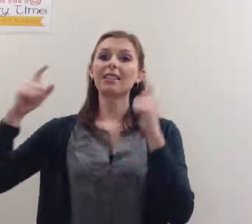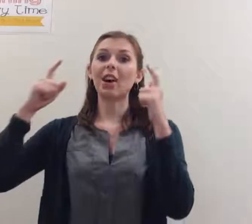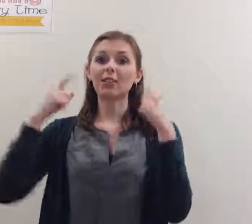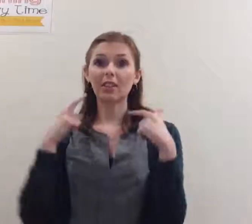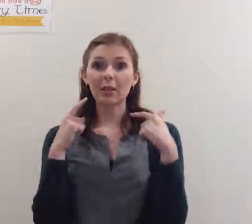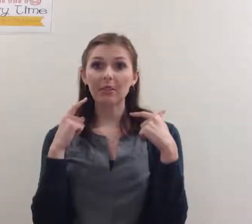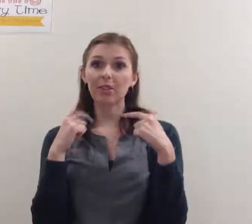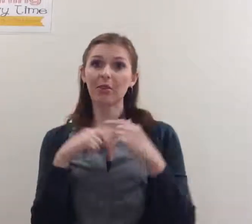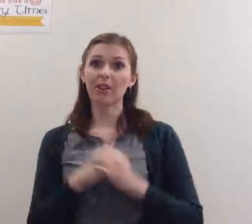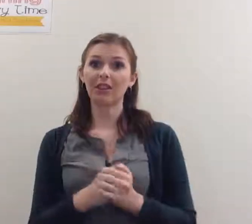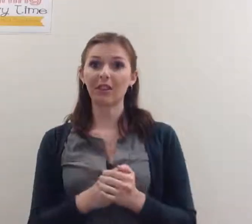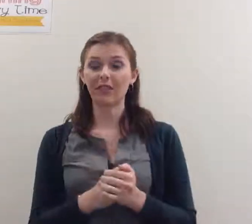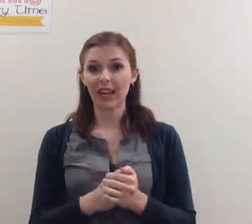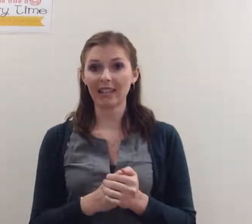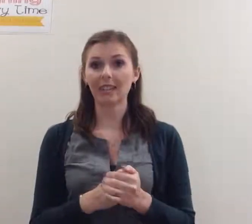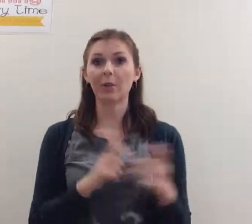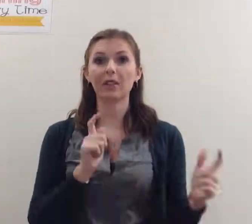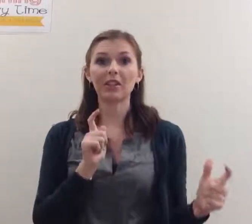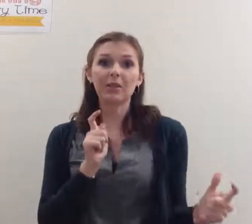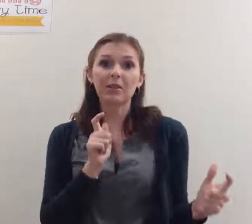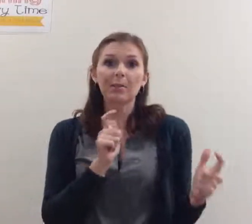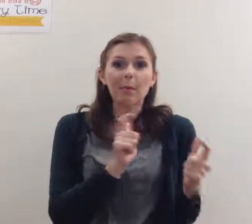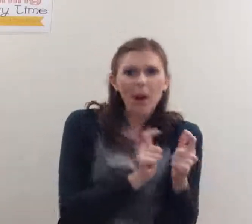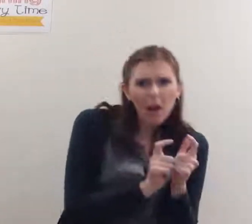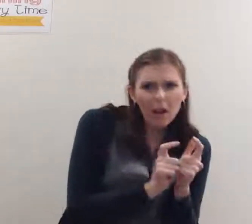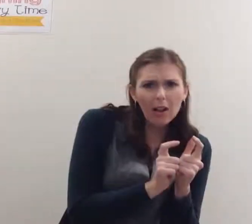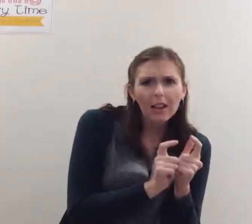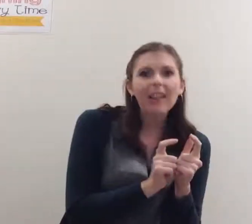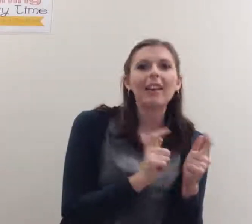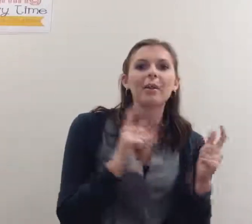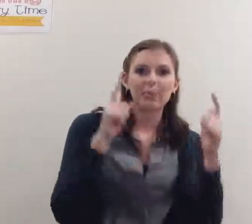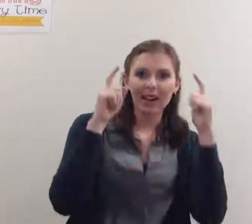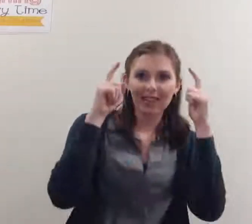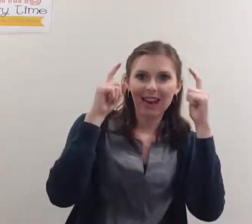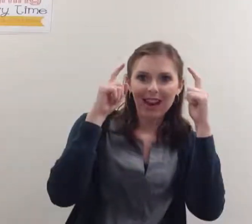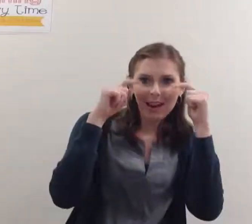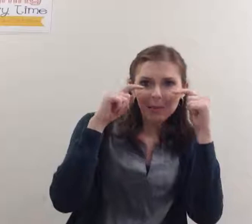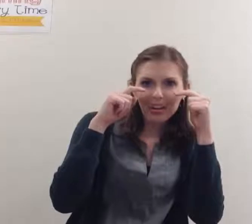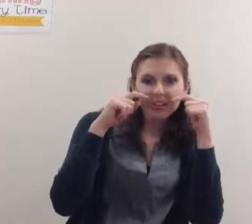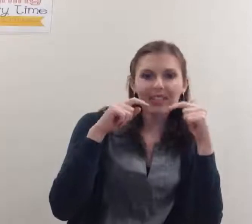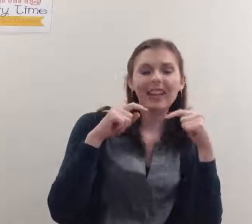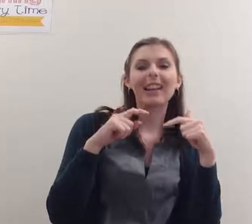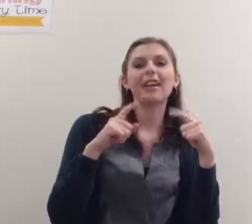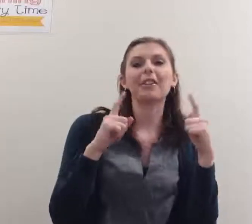But, it's also going to be shown on your face, so when you do small, bring the eyebrows down,